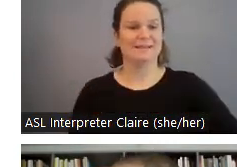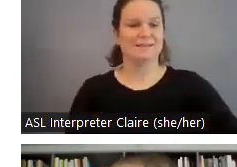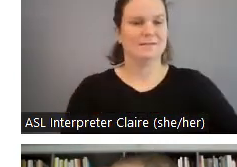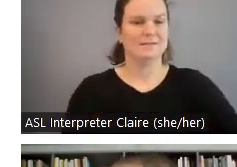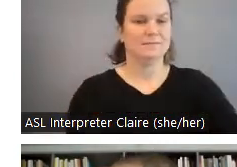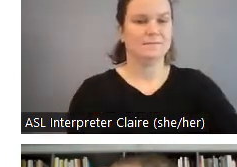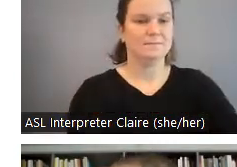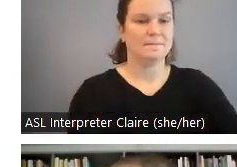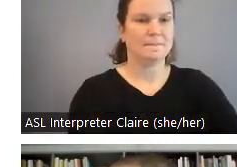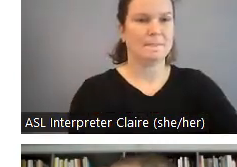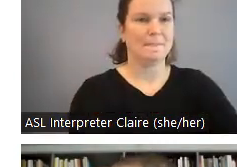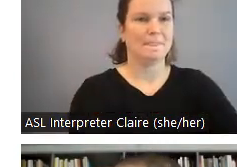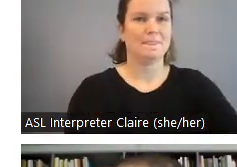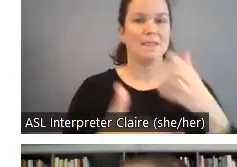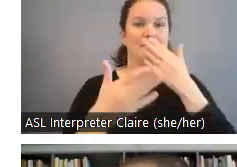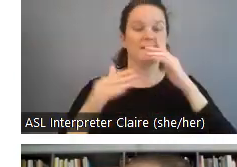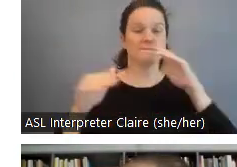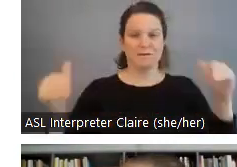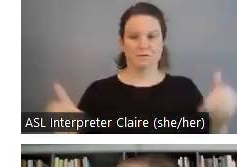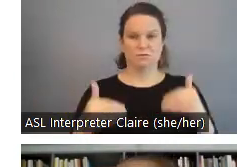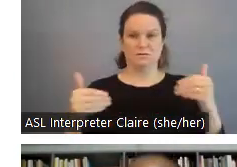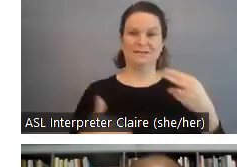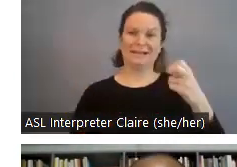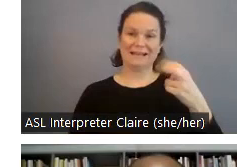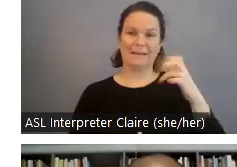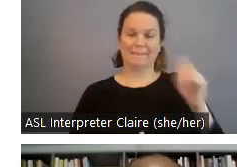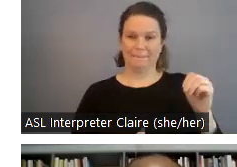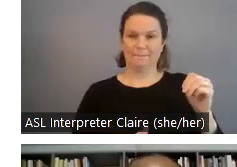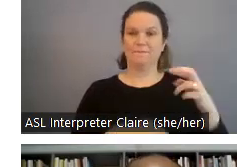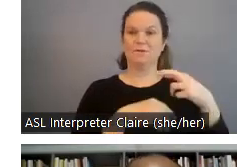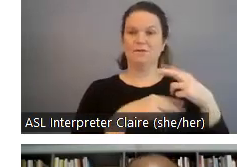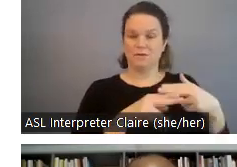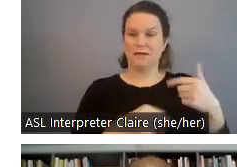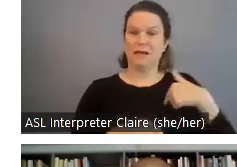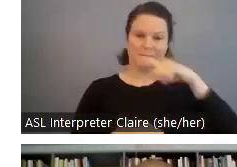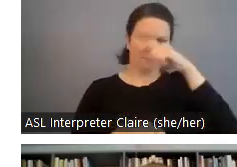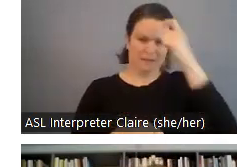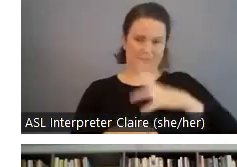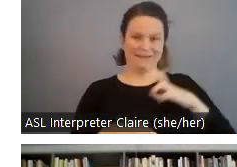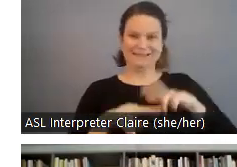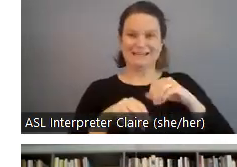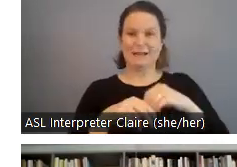for that introduction. I do use he/him pronouns. I'm sitting, I'm a Black man